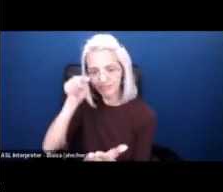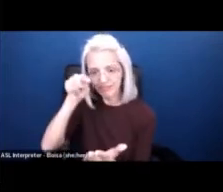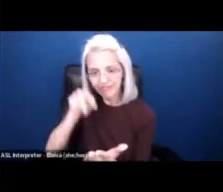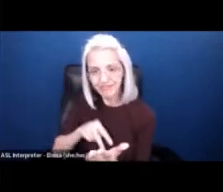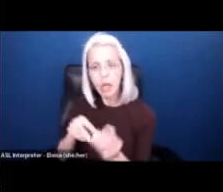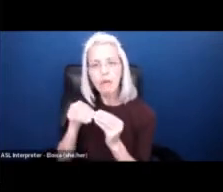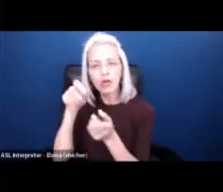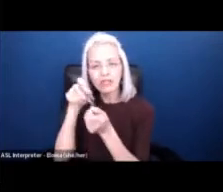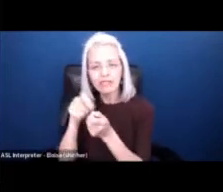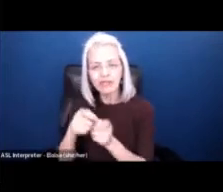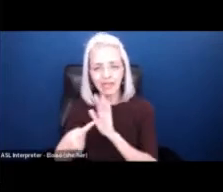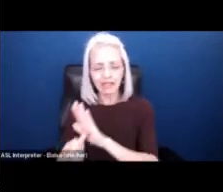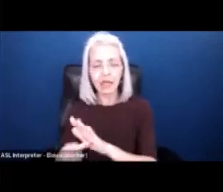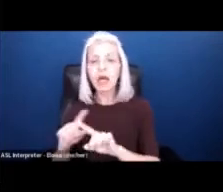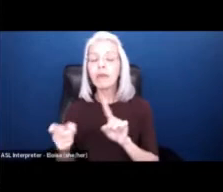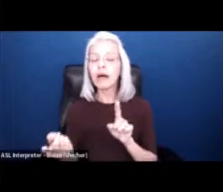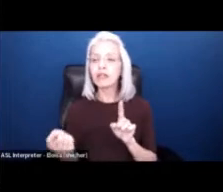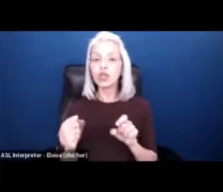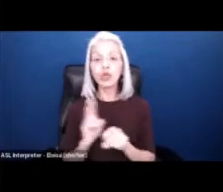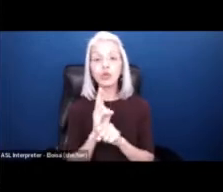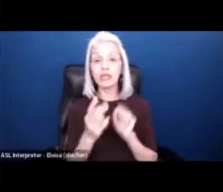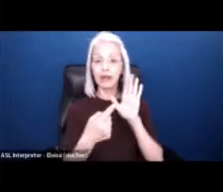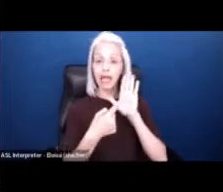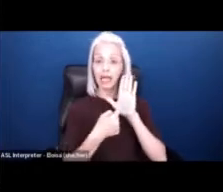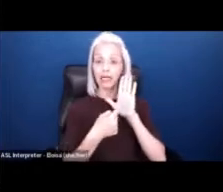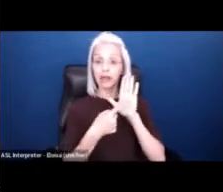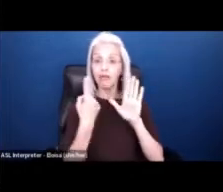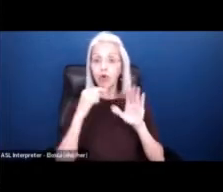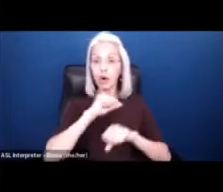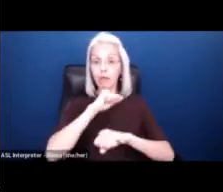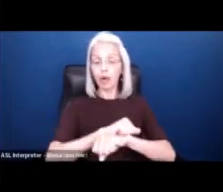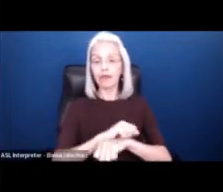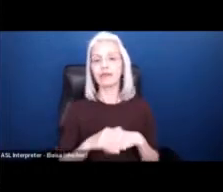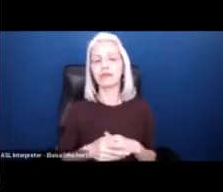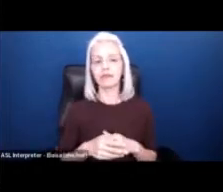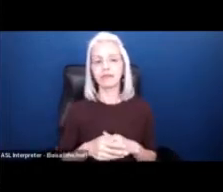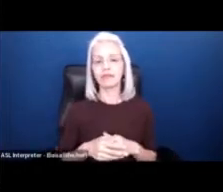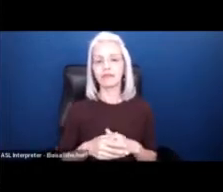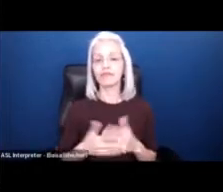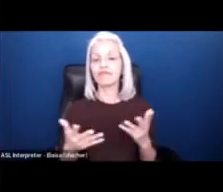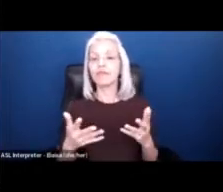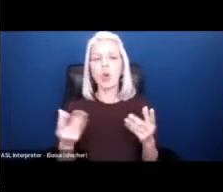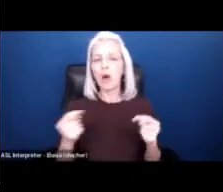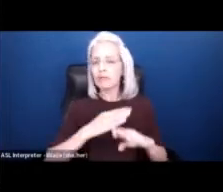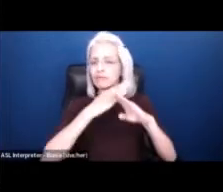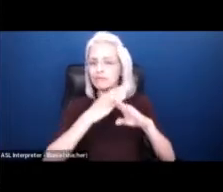there. But going back to the appointment, other issues that can get in the way, attention, when somebody has attentional